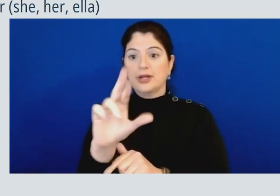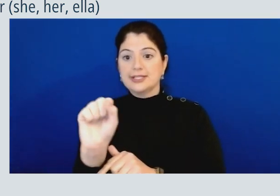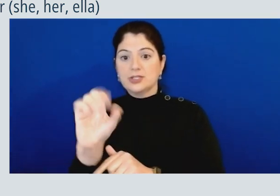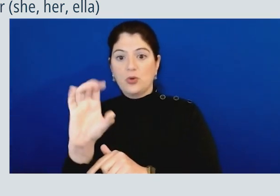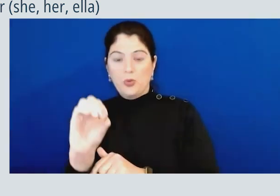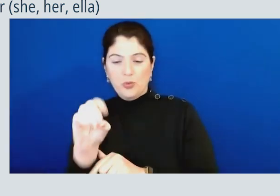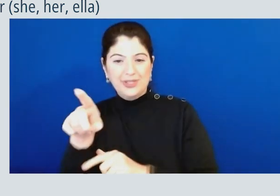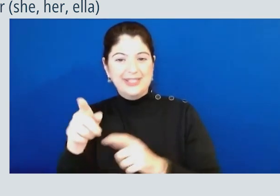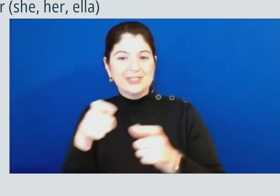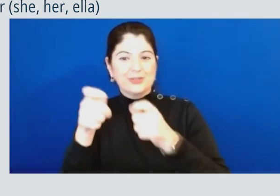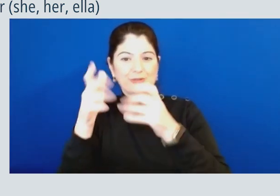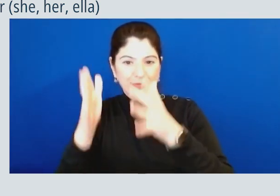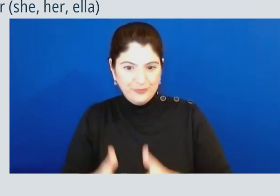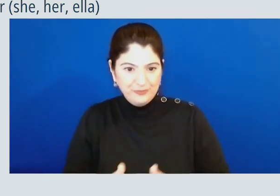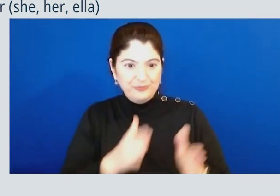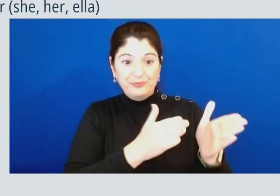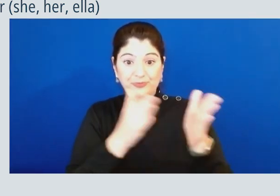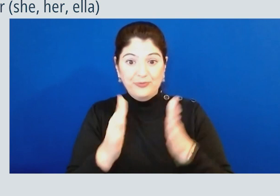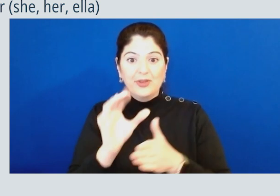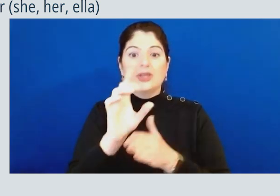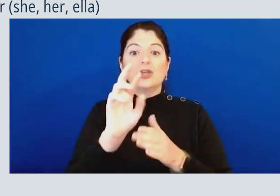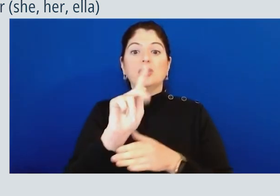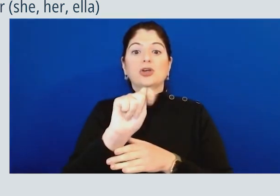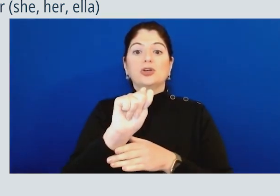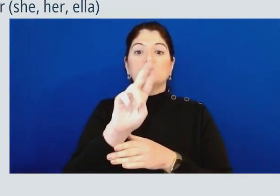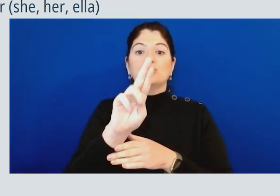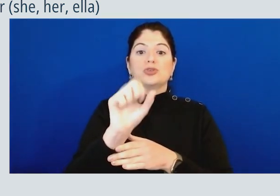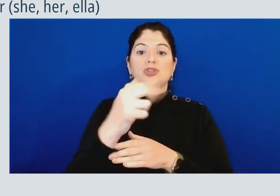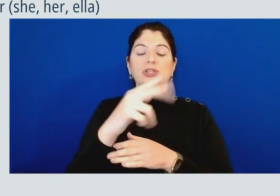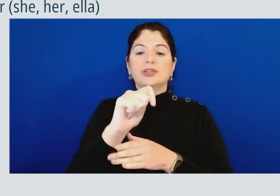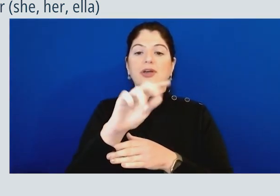Tushita Gupta, who is the Data Analyst. Her pronouns are she/her/hers.